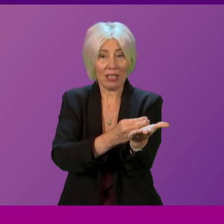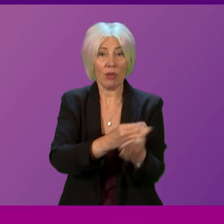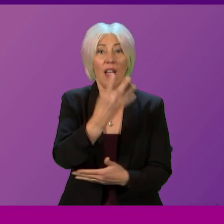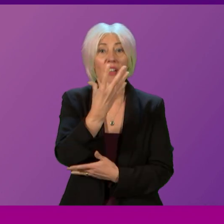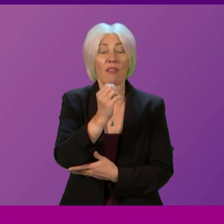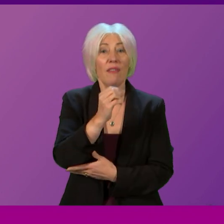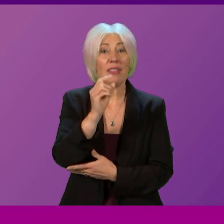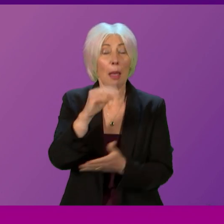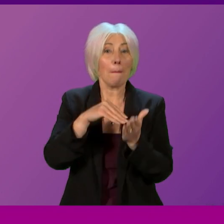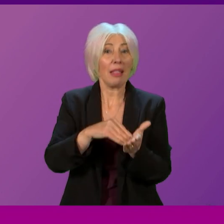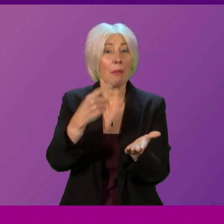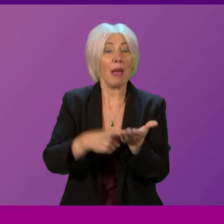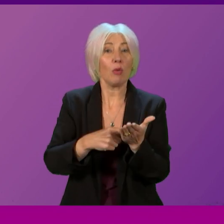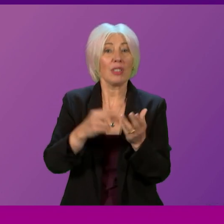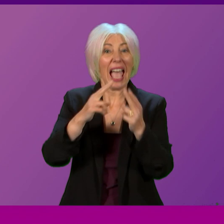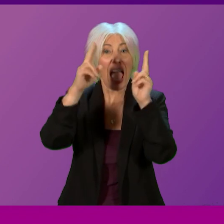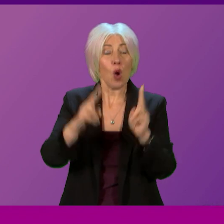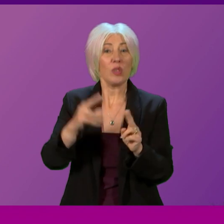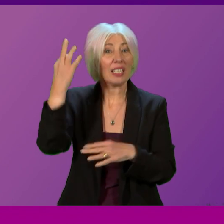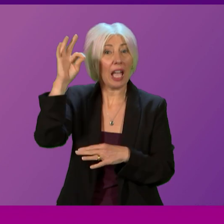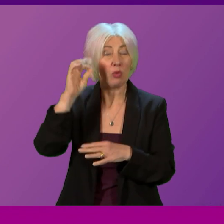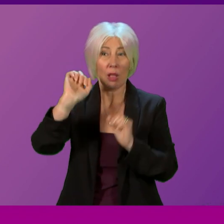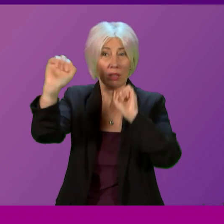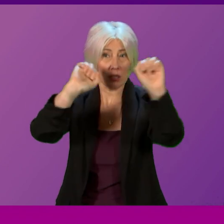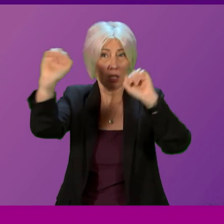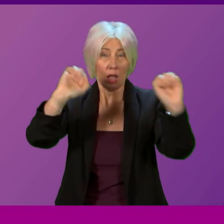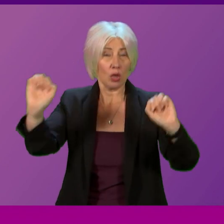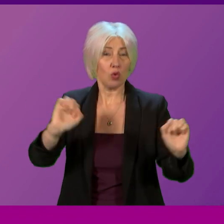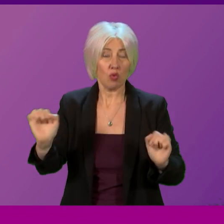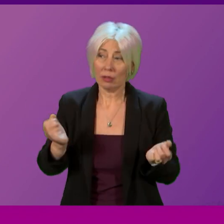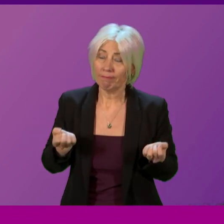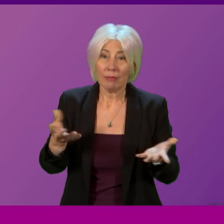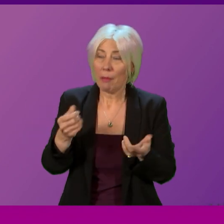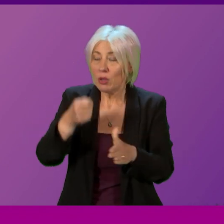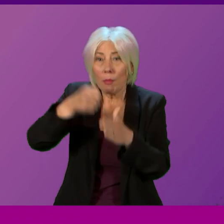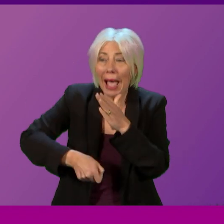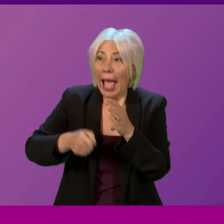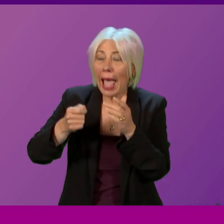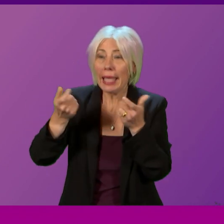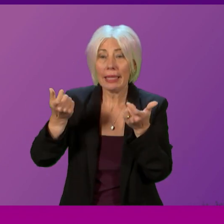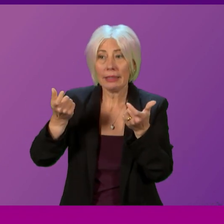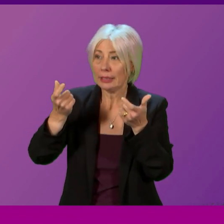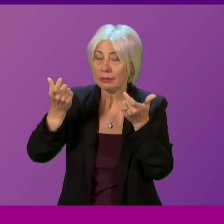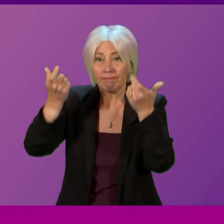fund for local authorities, to include purchasing property from the market and working with